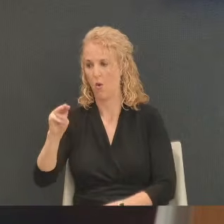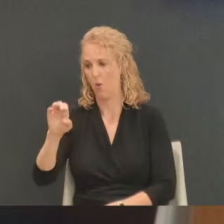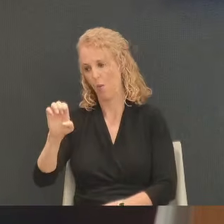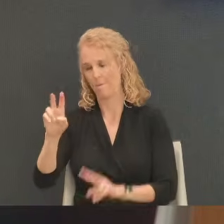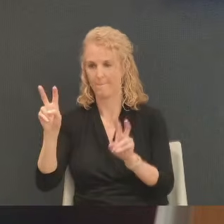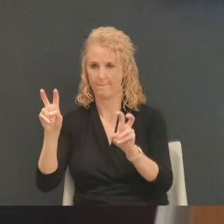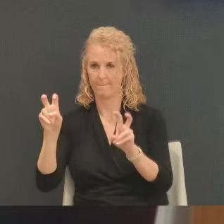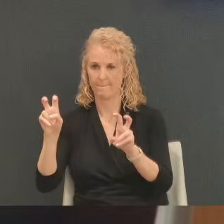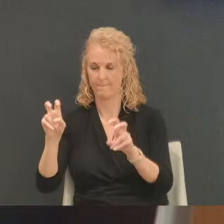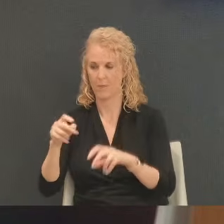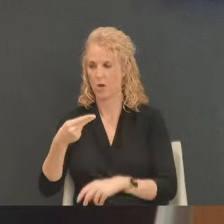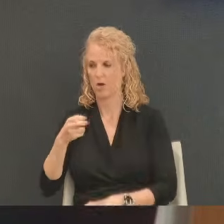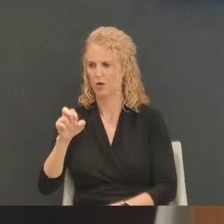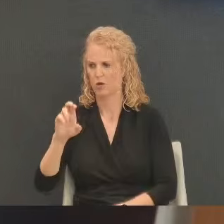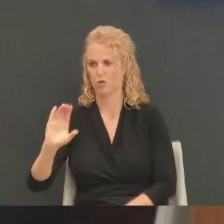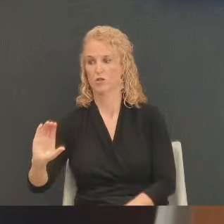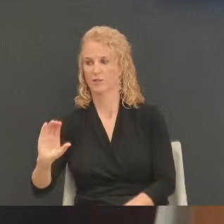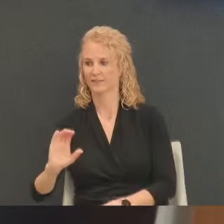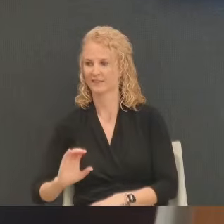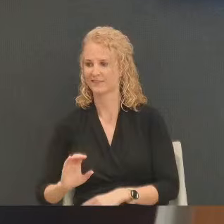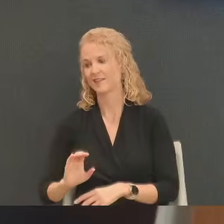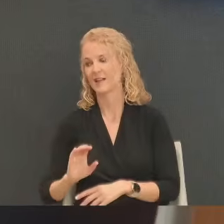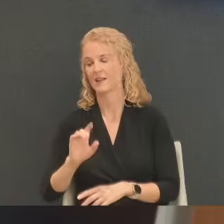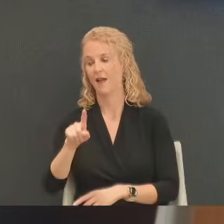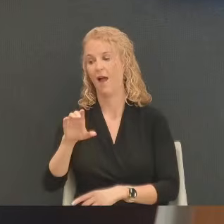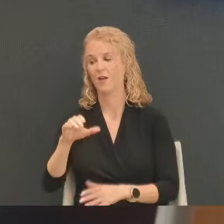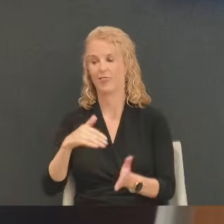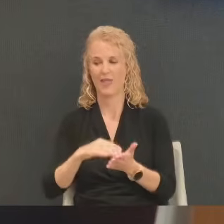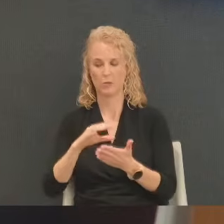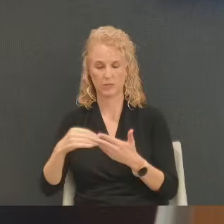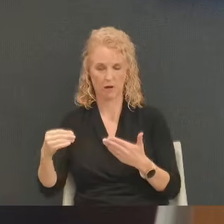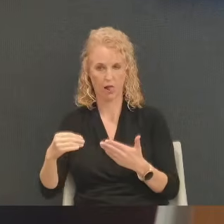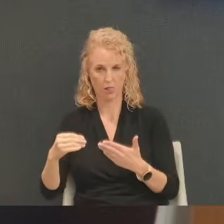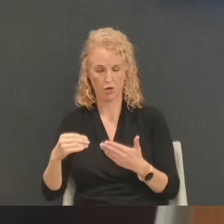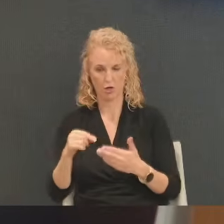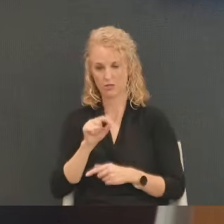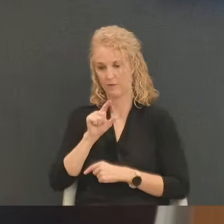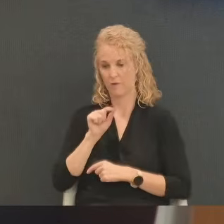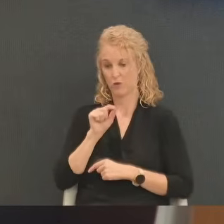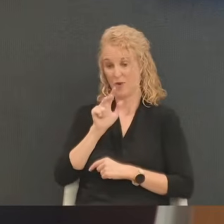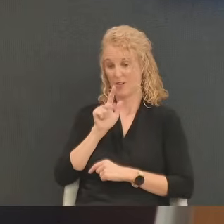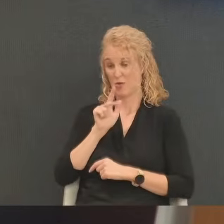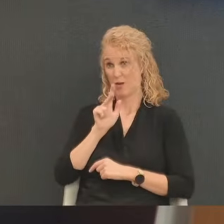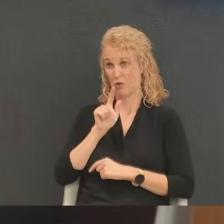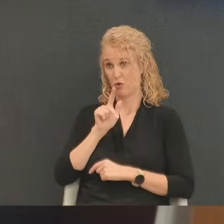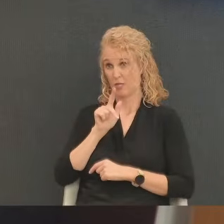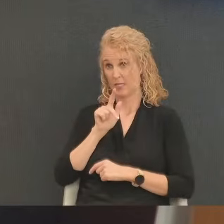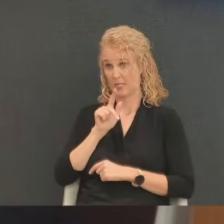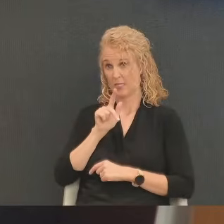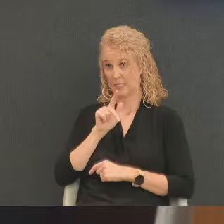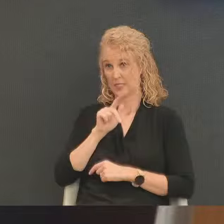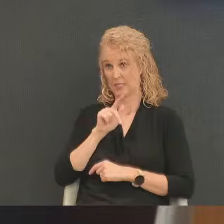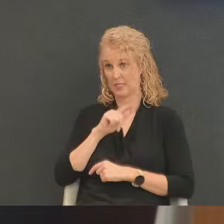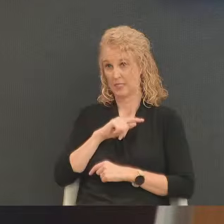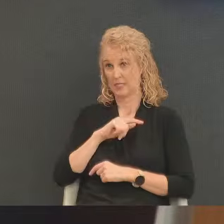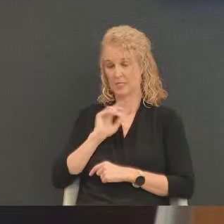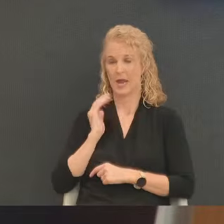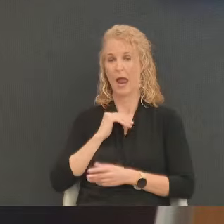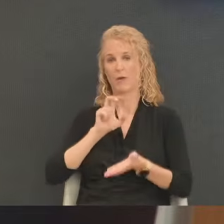or HURC. this is the allocation of $100,000 in 2023 home investment partnership dollars